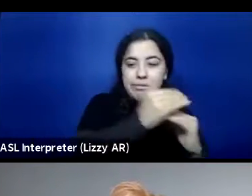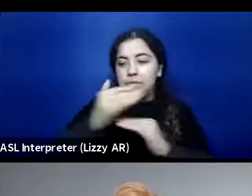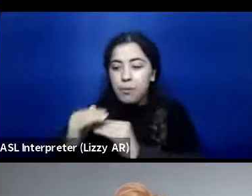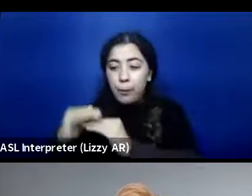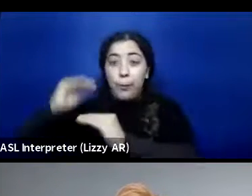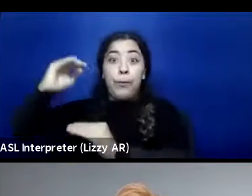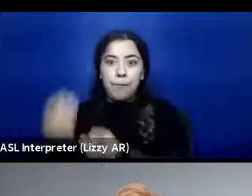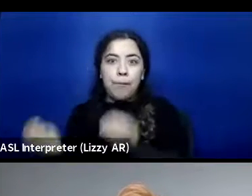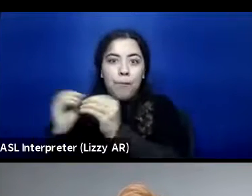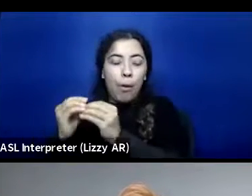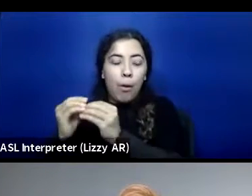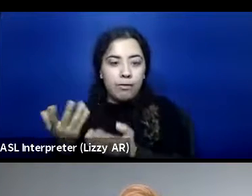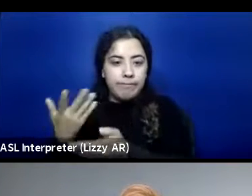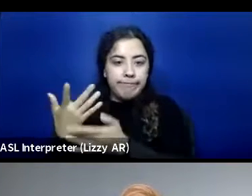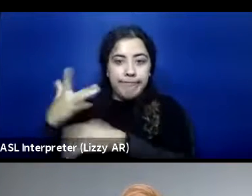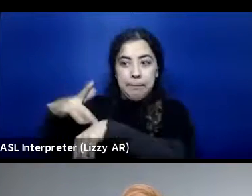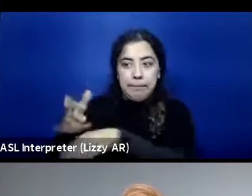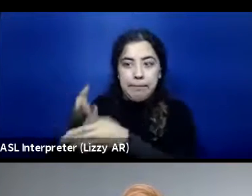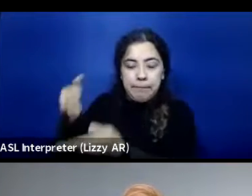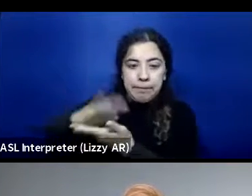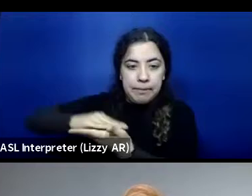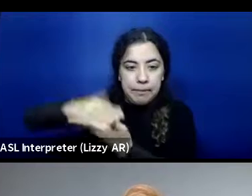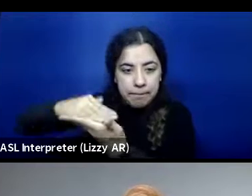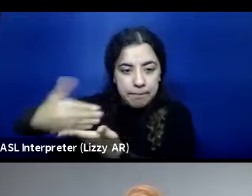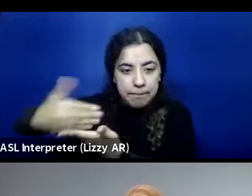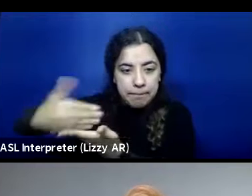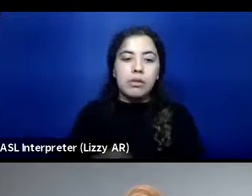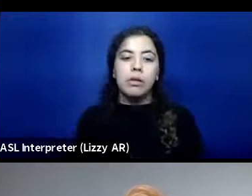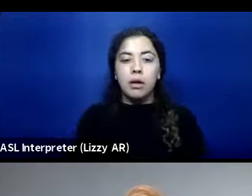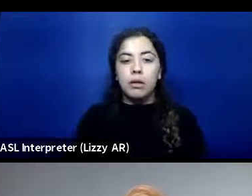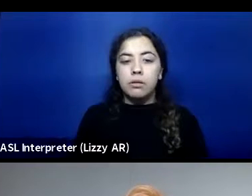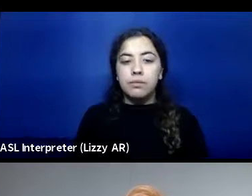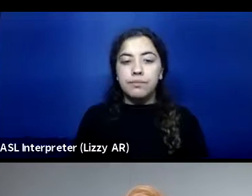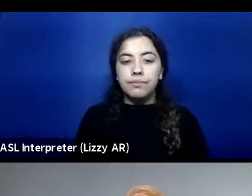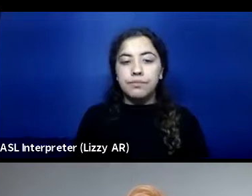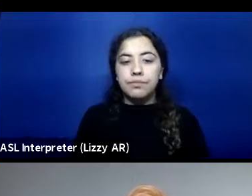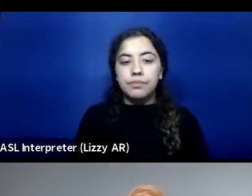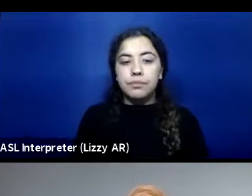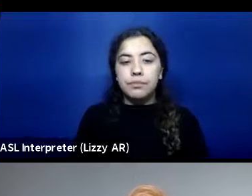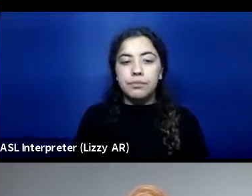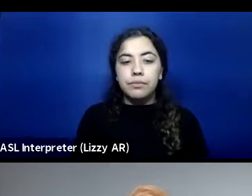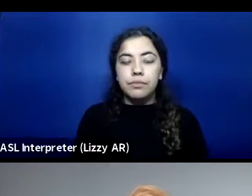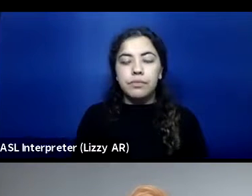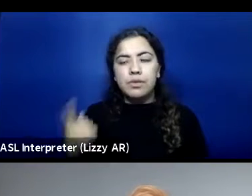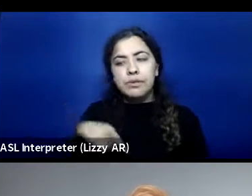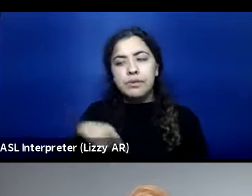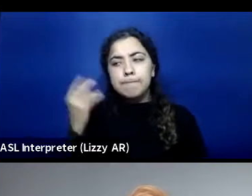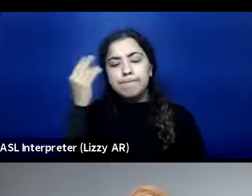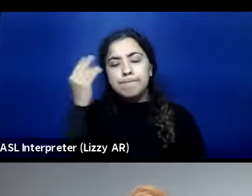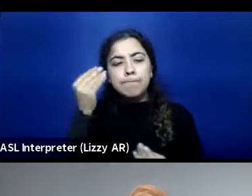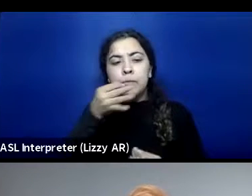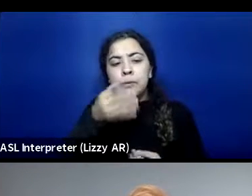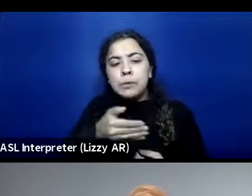to let us bring all of those parts together to create a much more accessible environment.